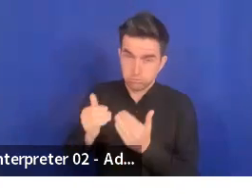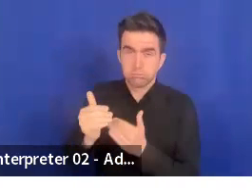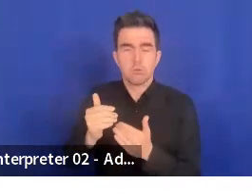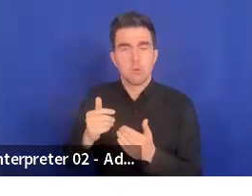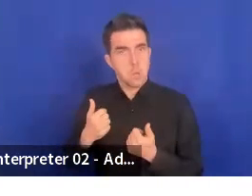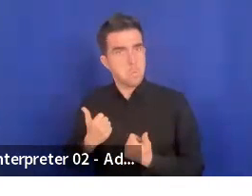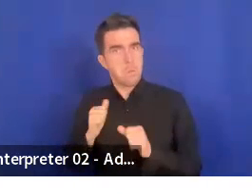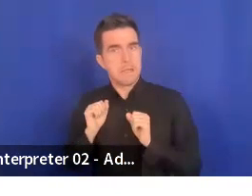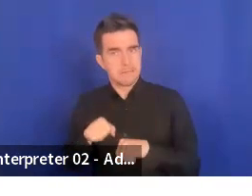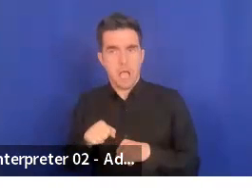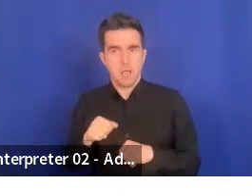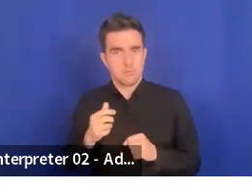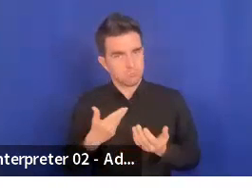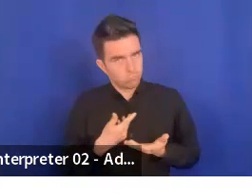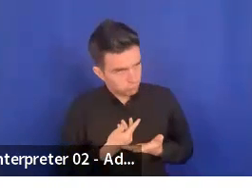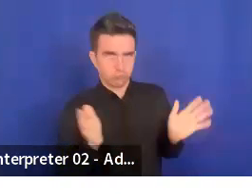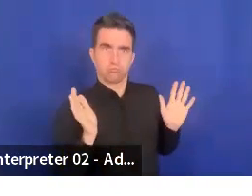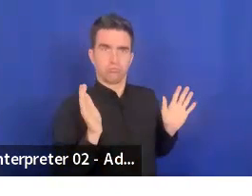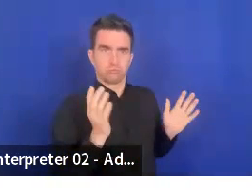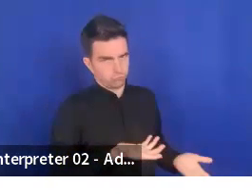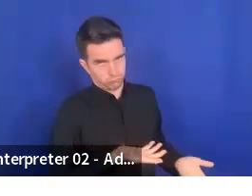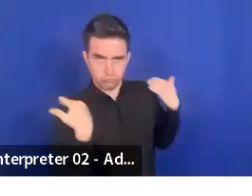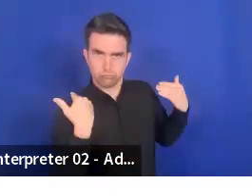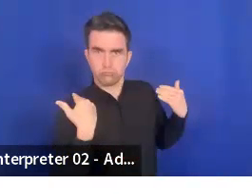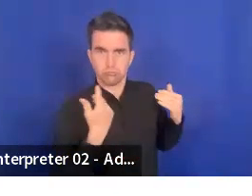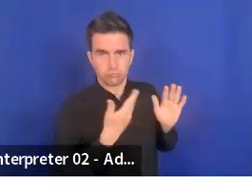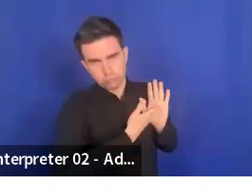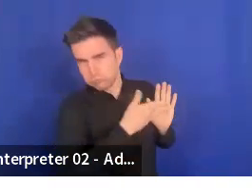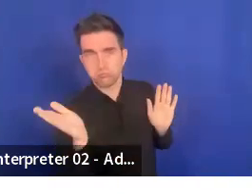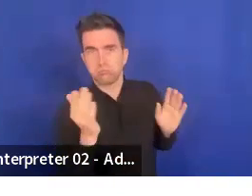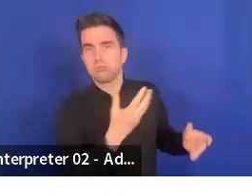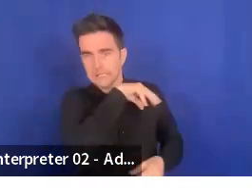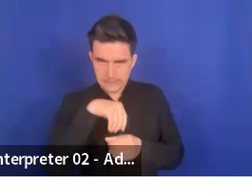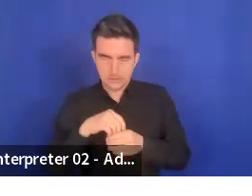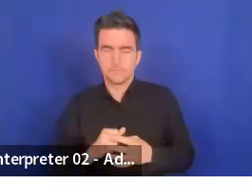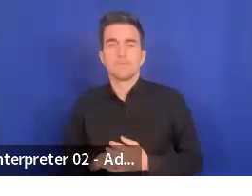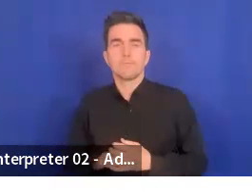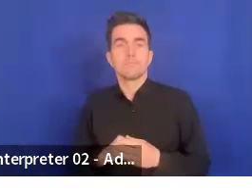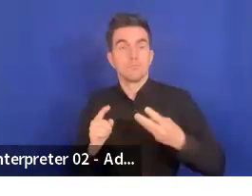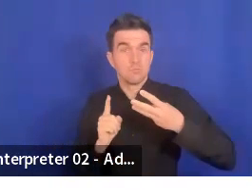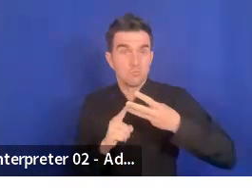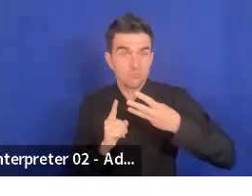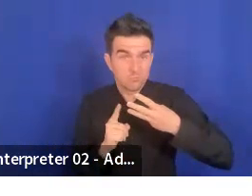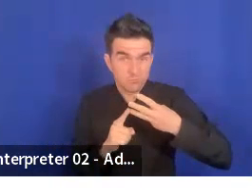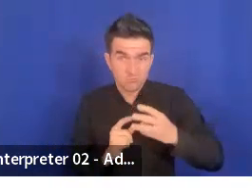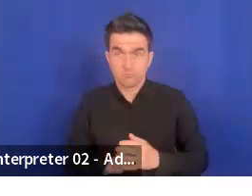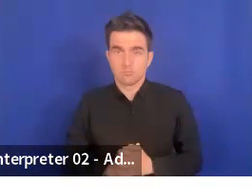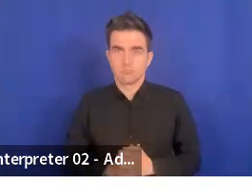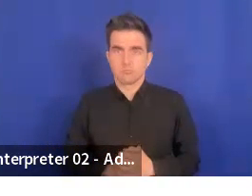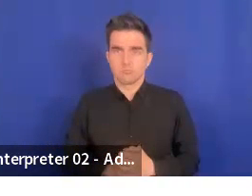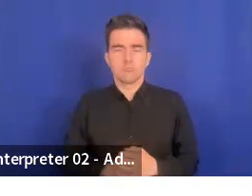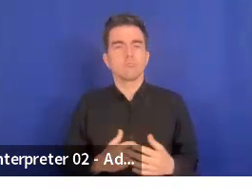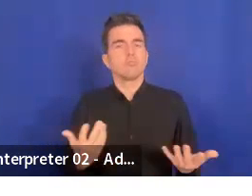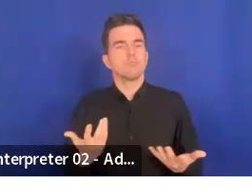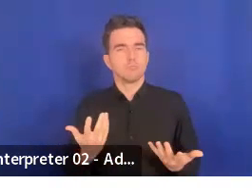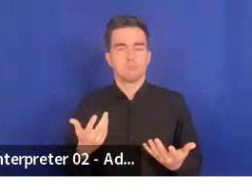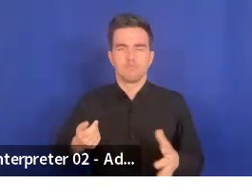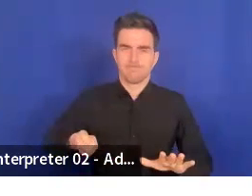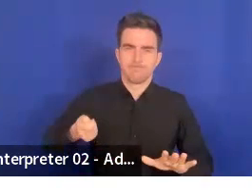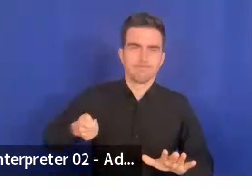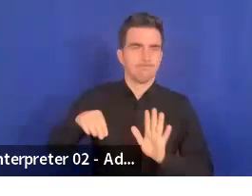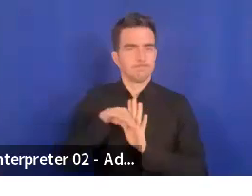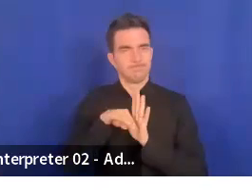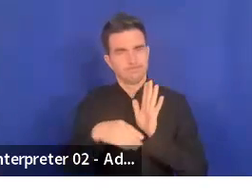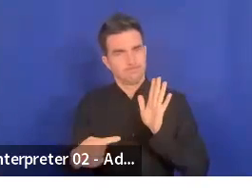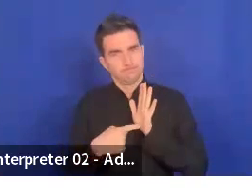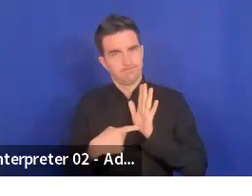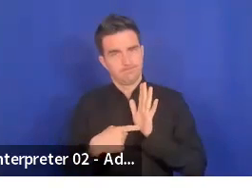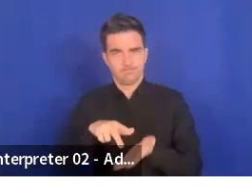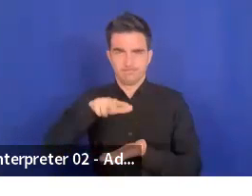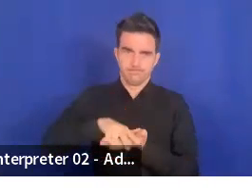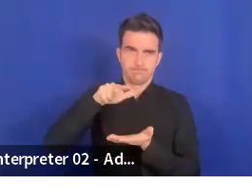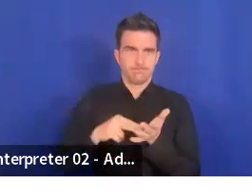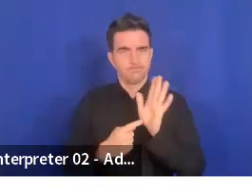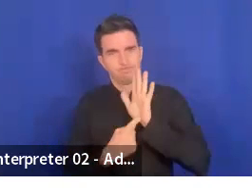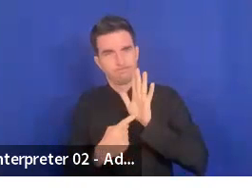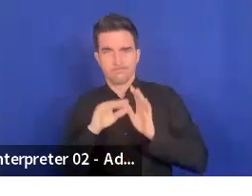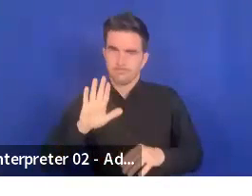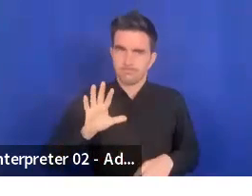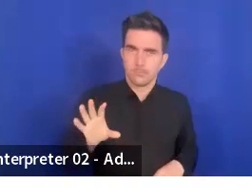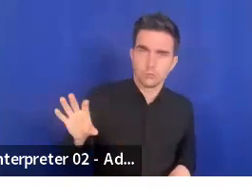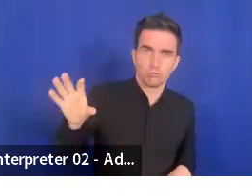And then on Action 3, on adopting enabling laws, really, we can't have UHC without that